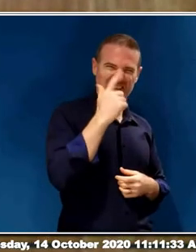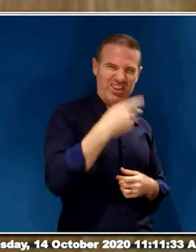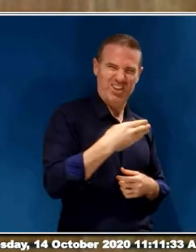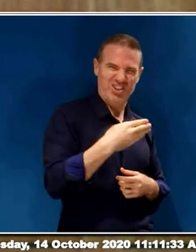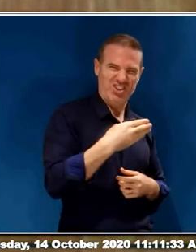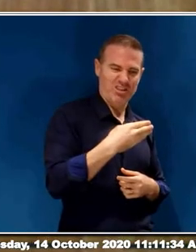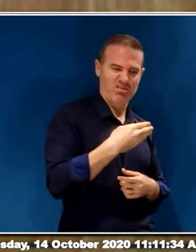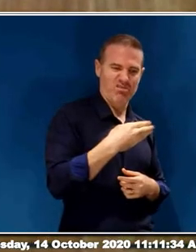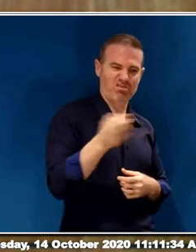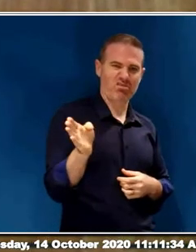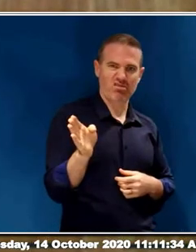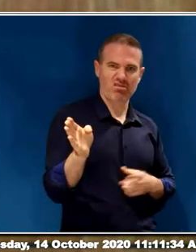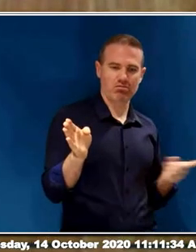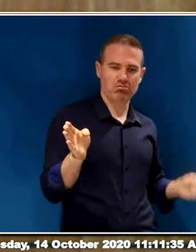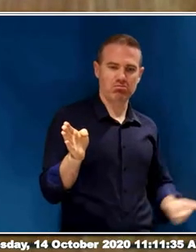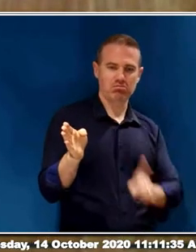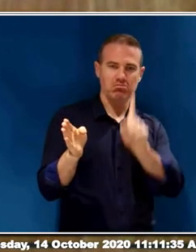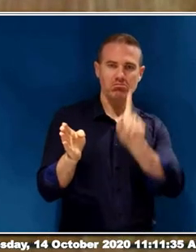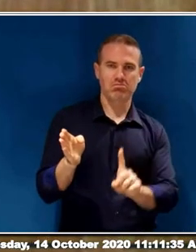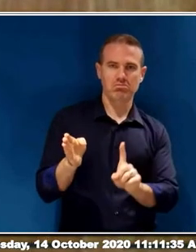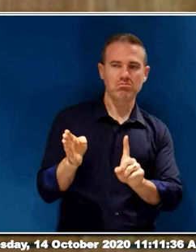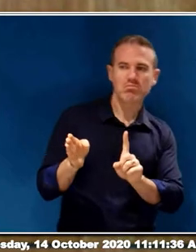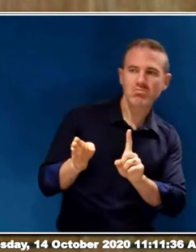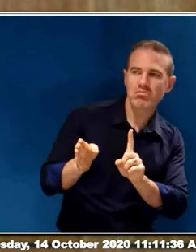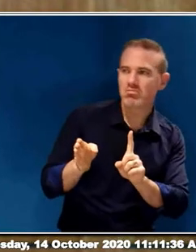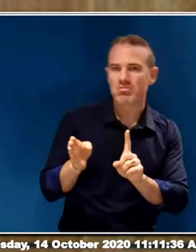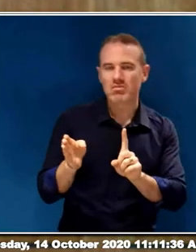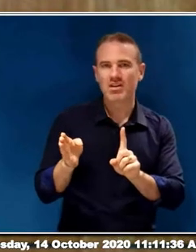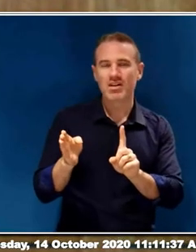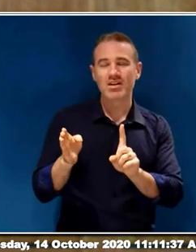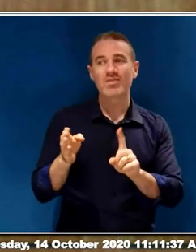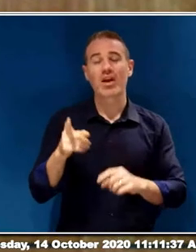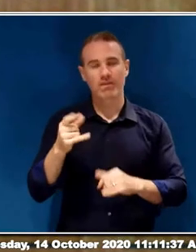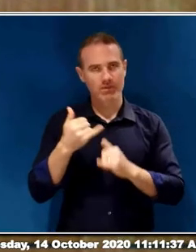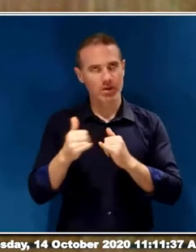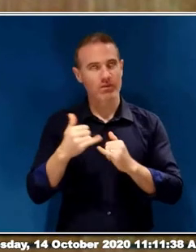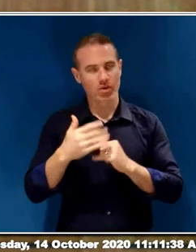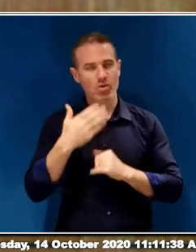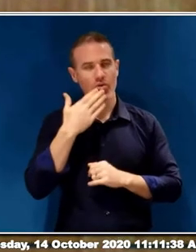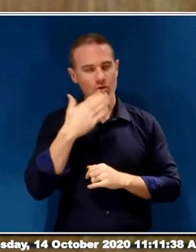Kobe --- it was a very hot day and Kobe expressed that he was hot,